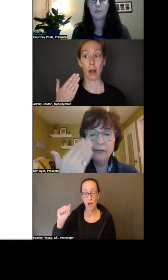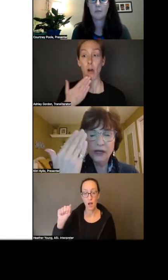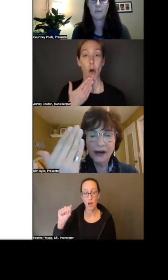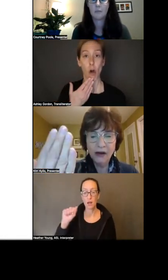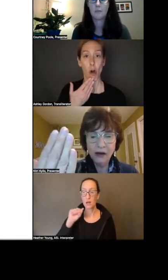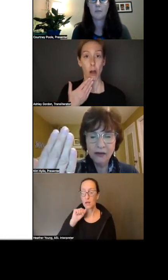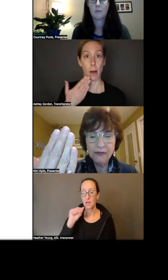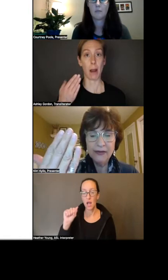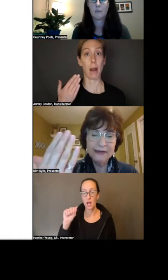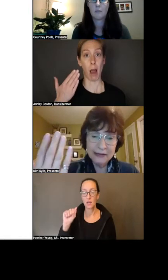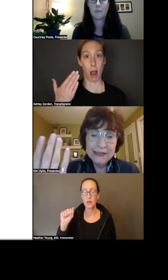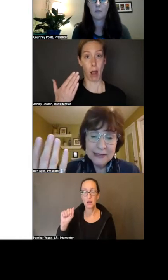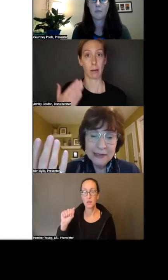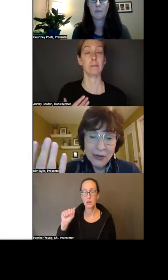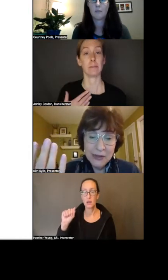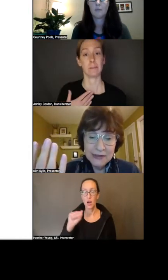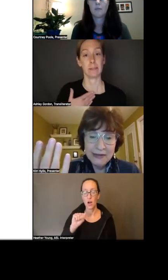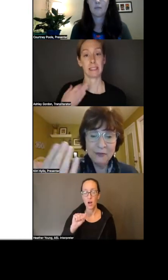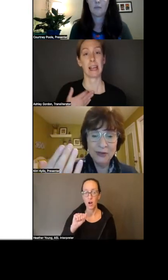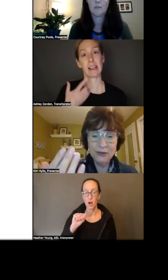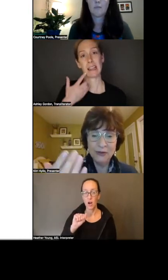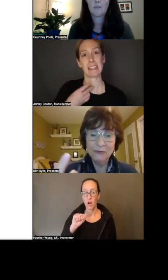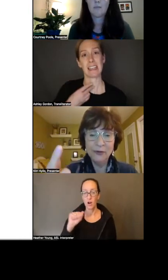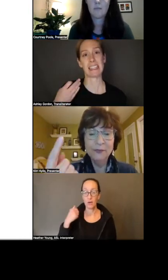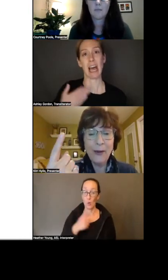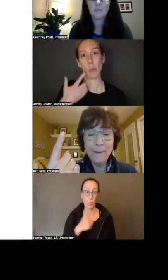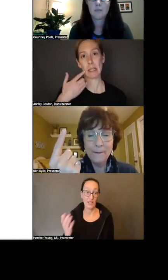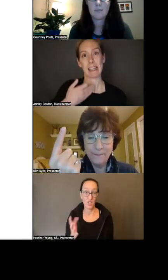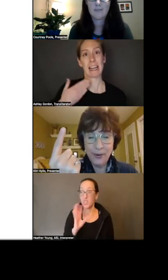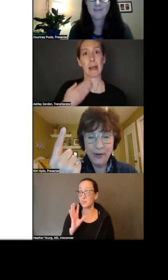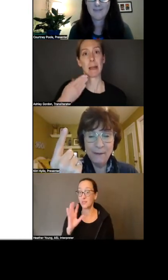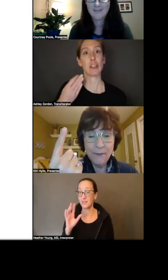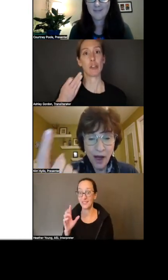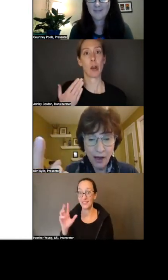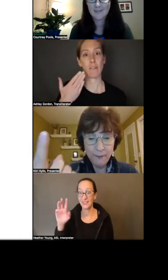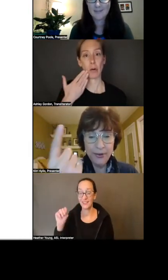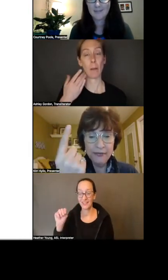but ah. At least, that's how we say it in Minnesota. For puh, pop.